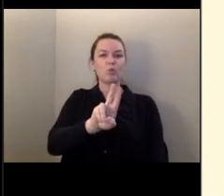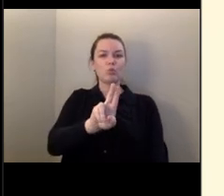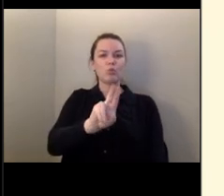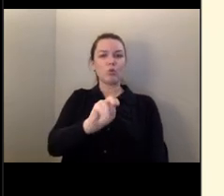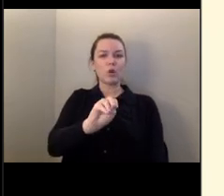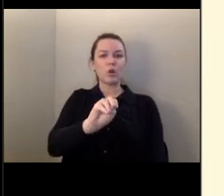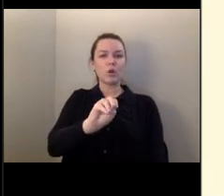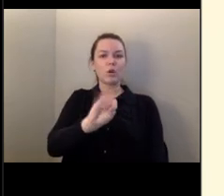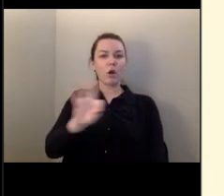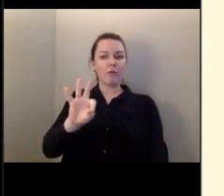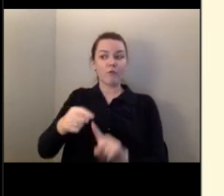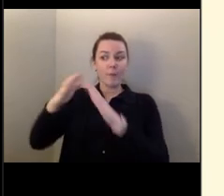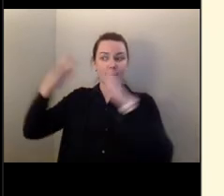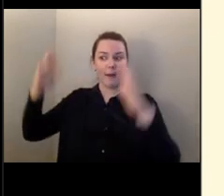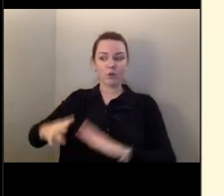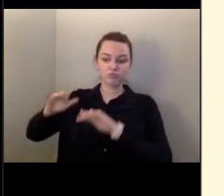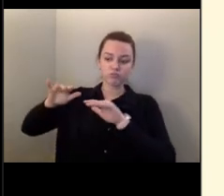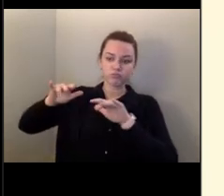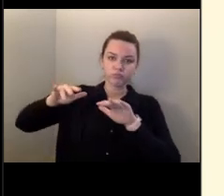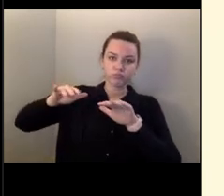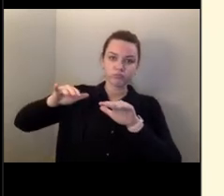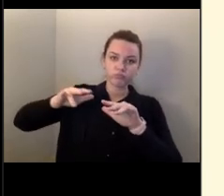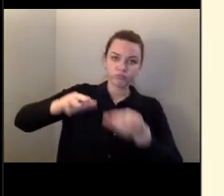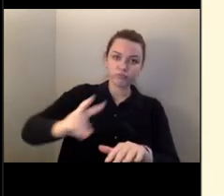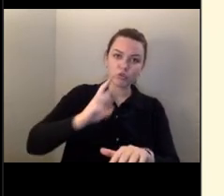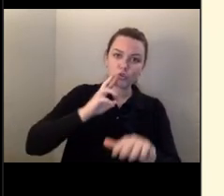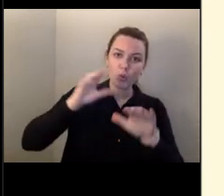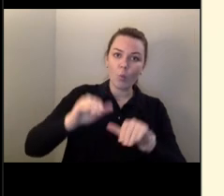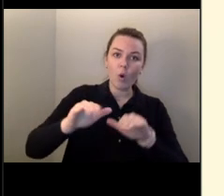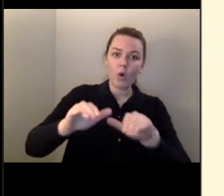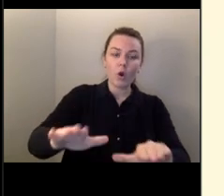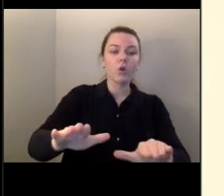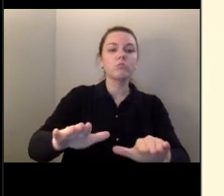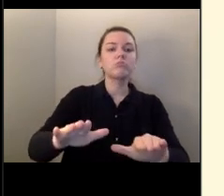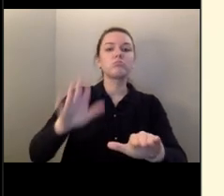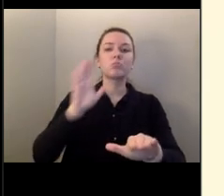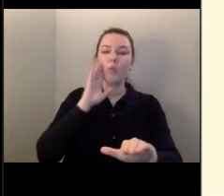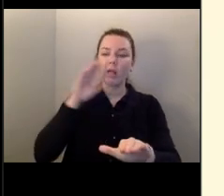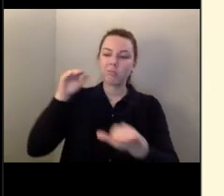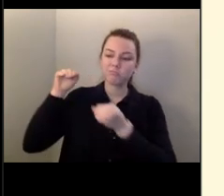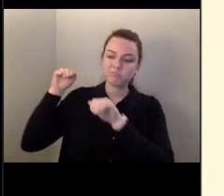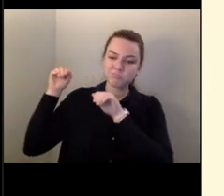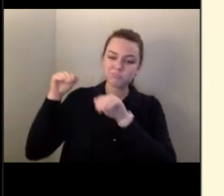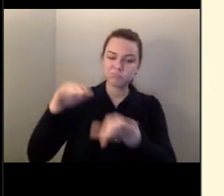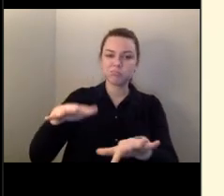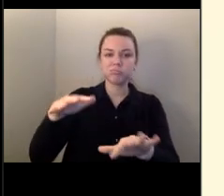is stuff that's coming from the land. And it's going down and covering and smothering our coral reefs.